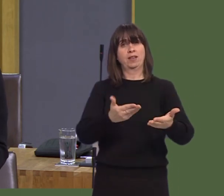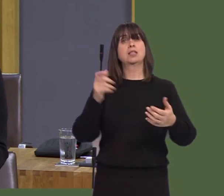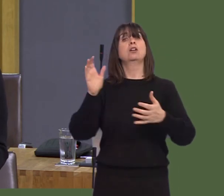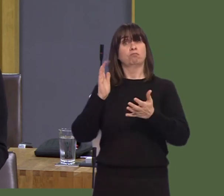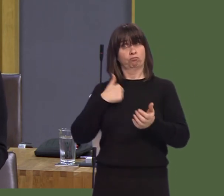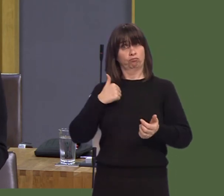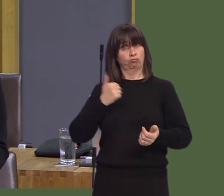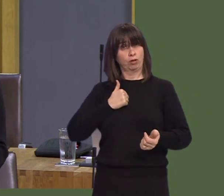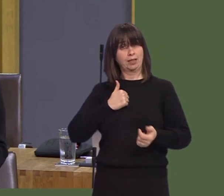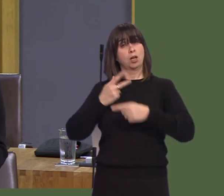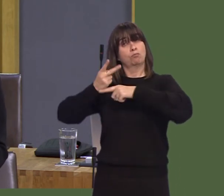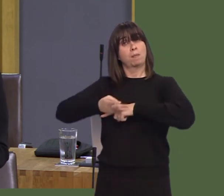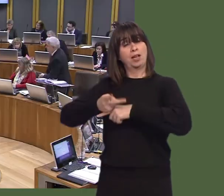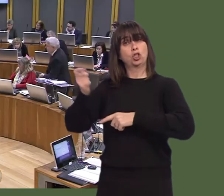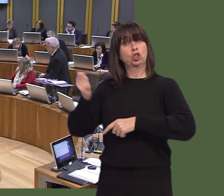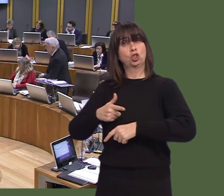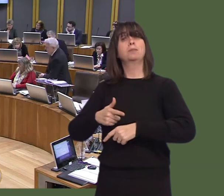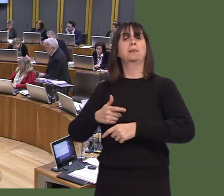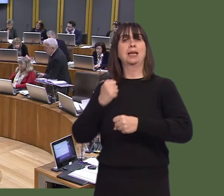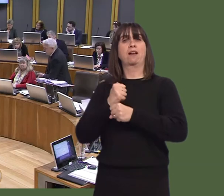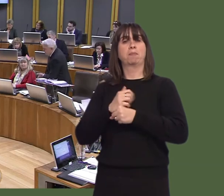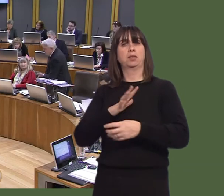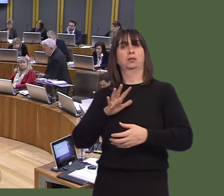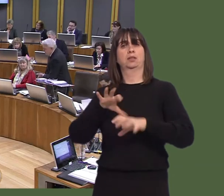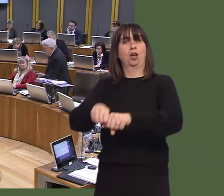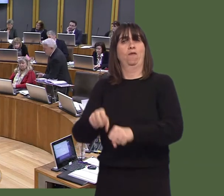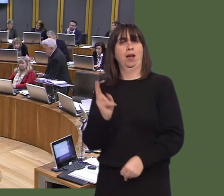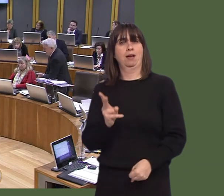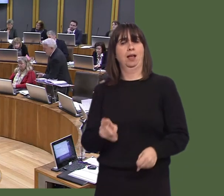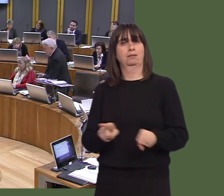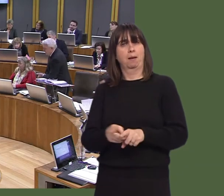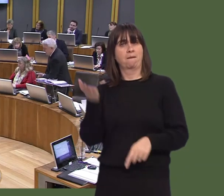Secretary has increased the oversight from us on actions to reduce the forecast in terms